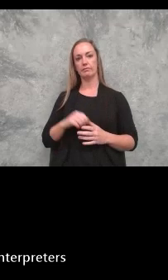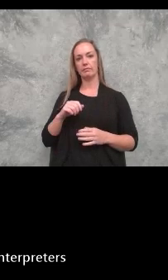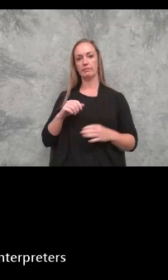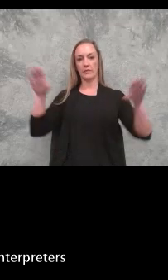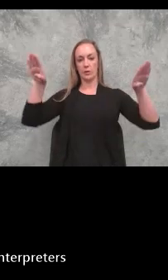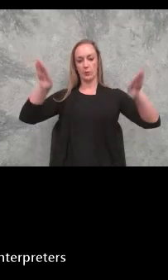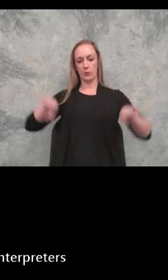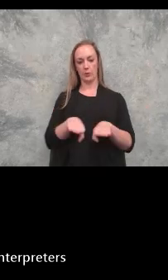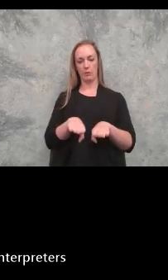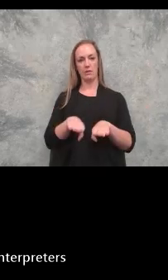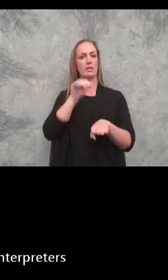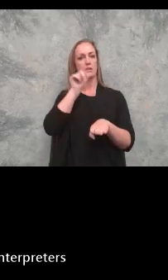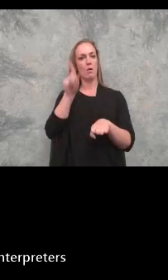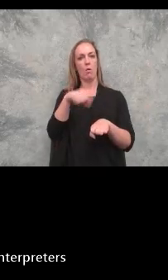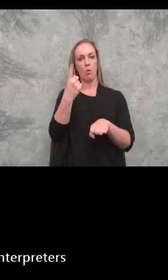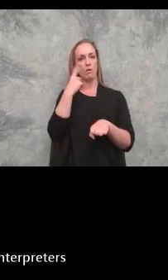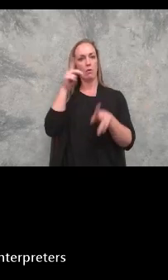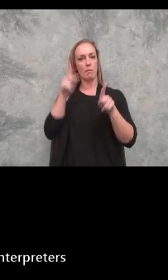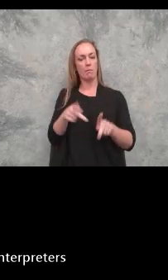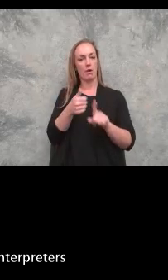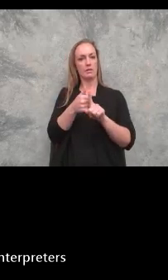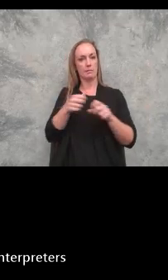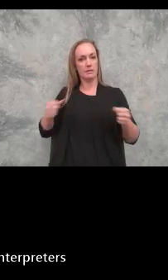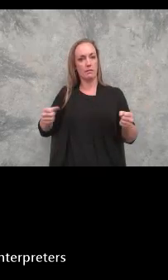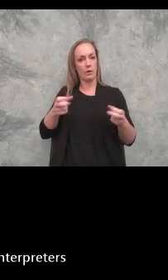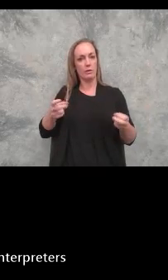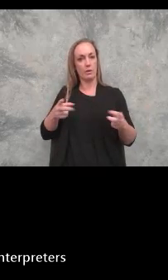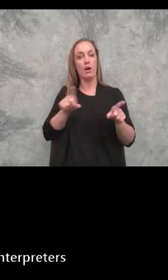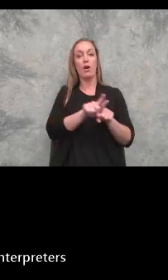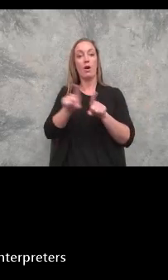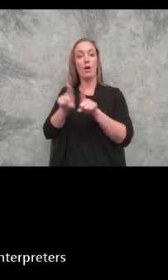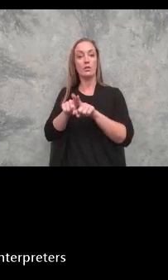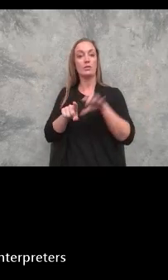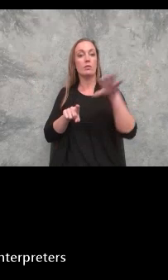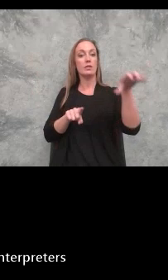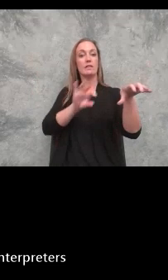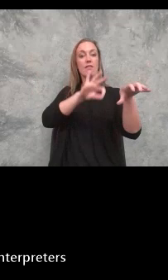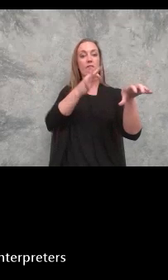not only for the person in the wheelchair, but also for the family with the stroller,